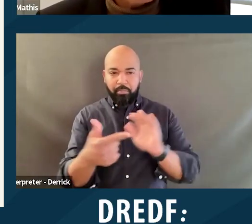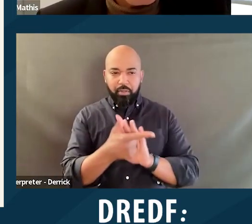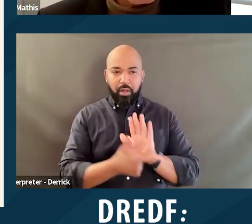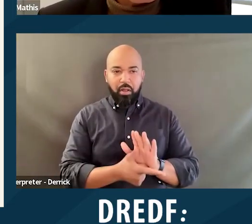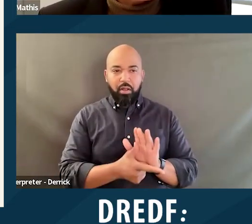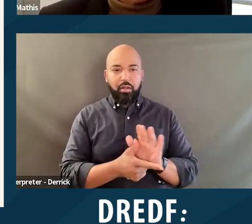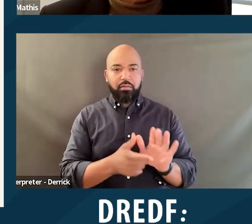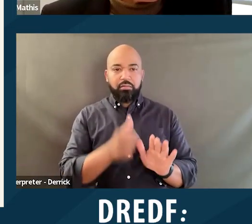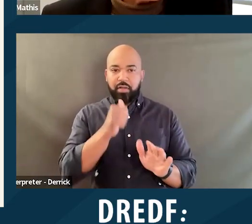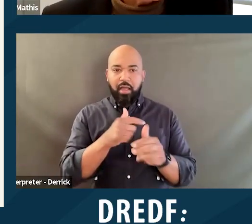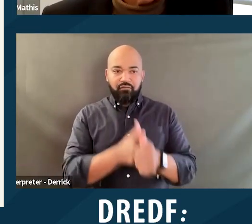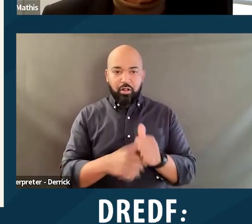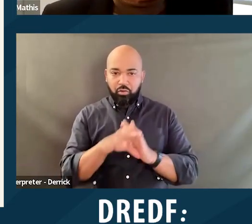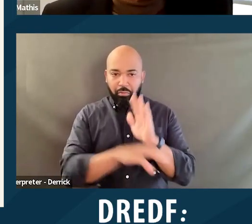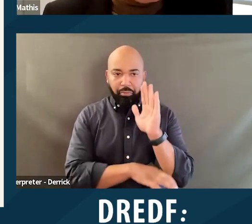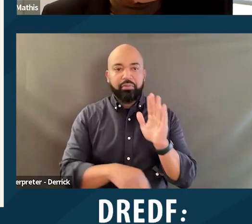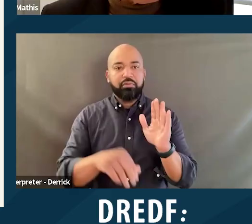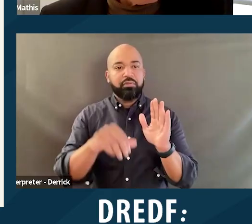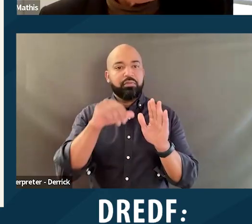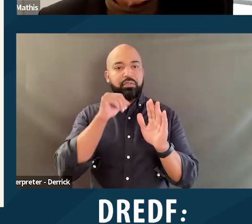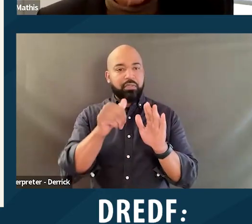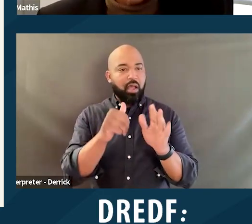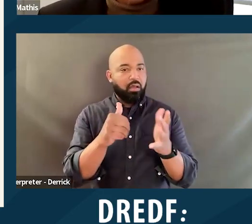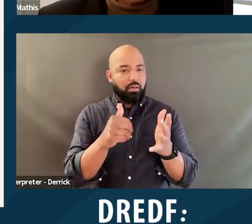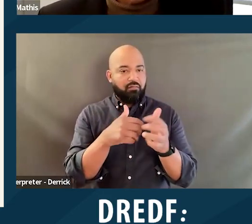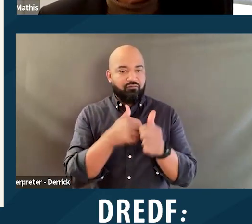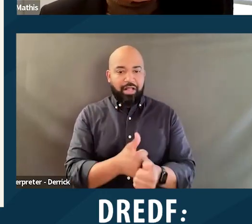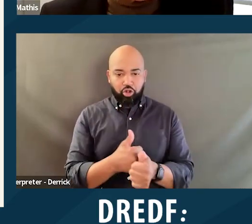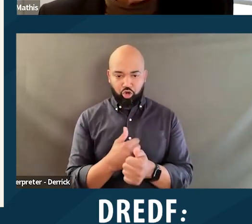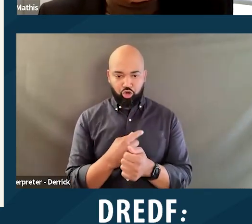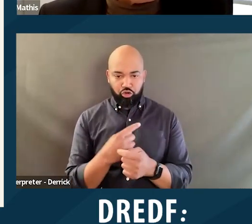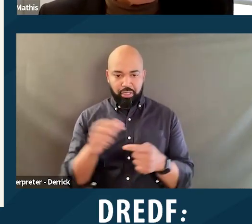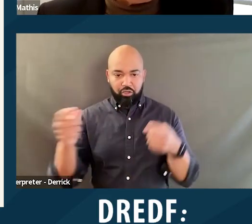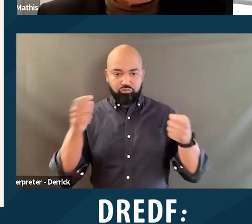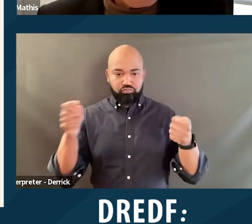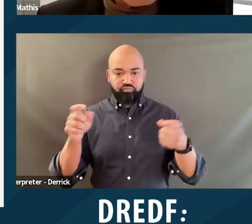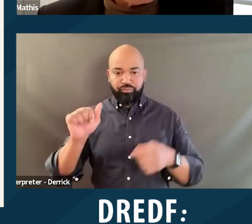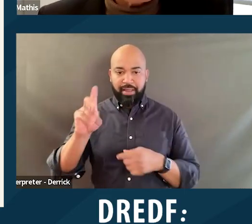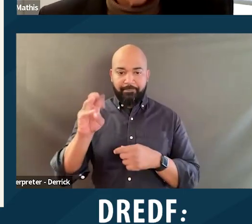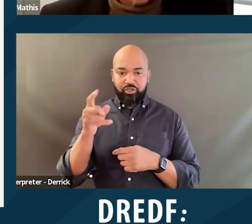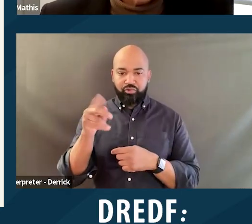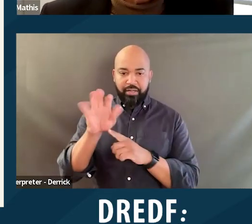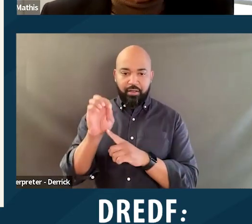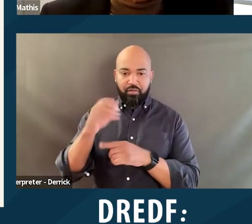to say that the rule is unlawful; that it violates the Administrative Procedures Act;